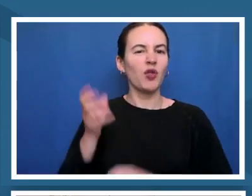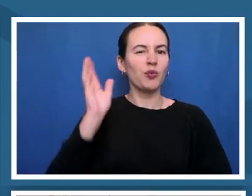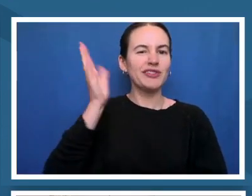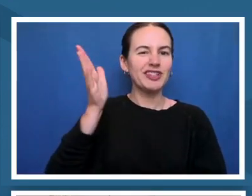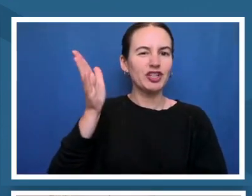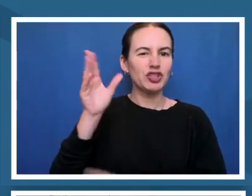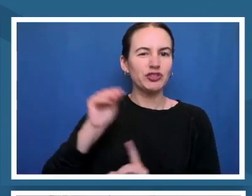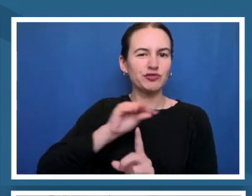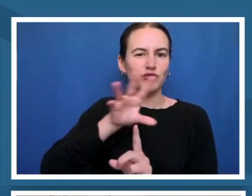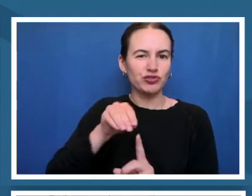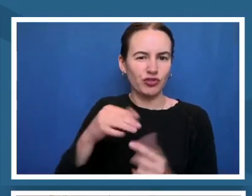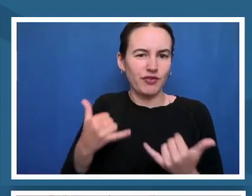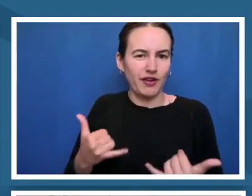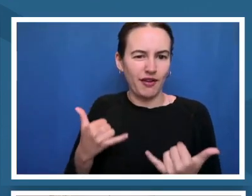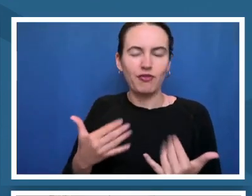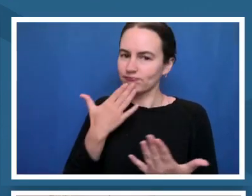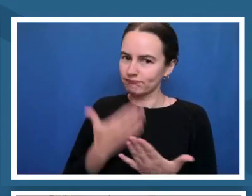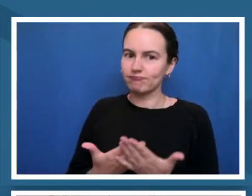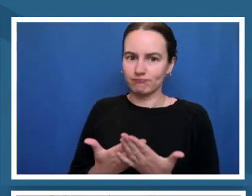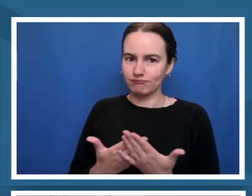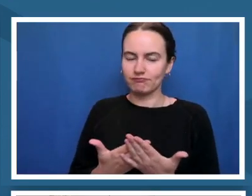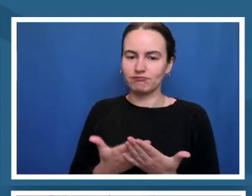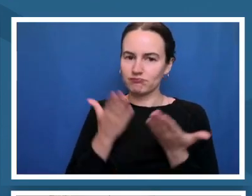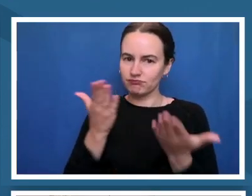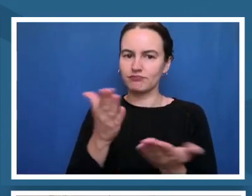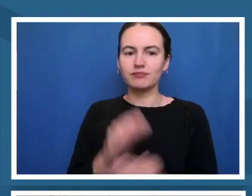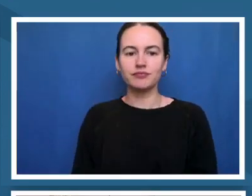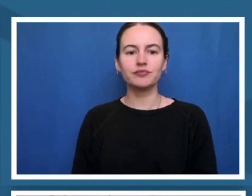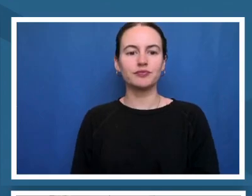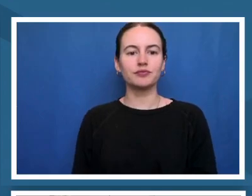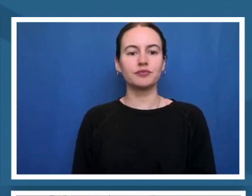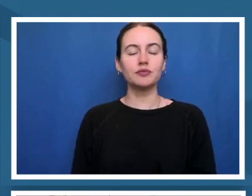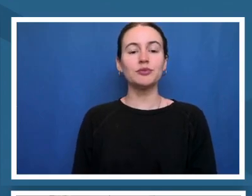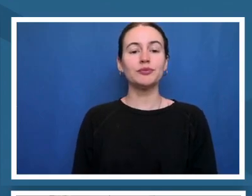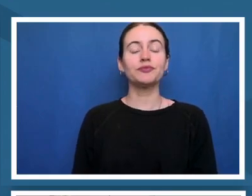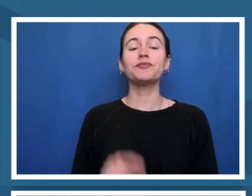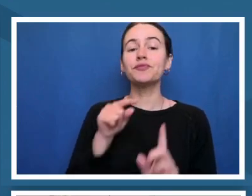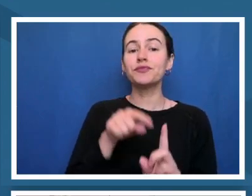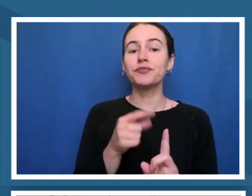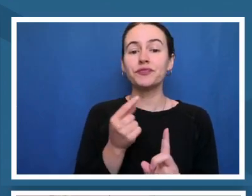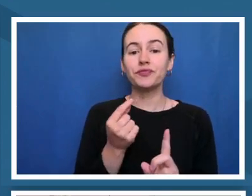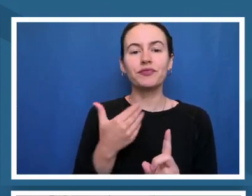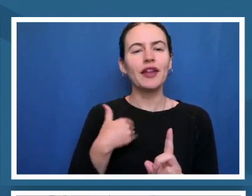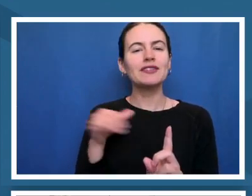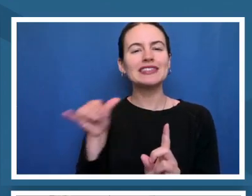really good one and this it accomplishes